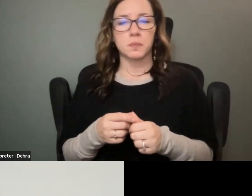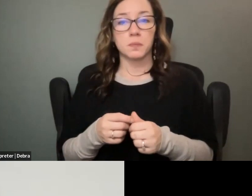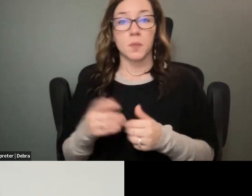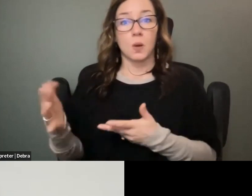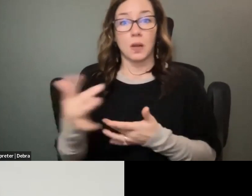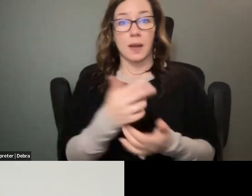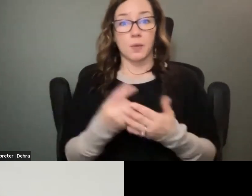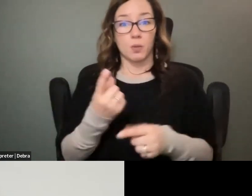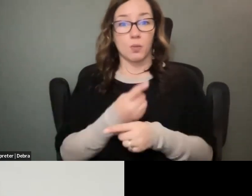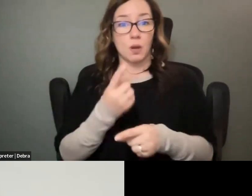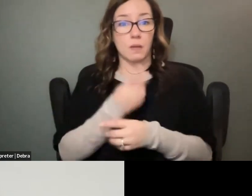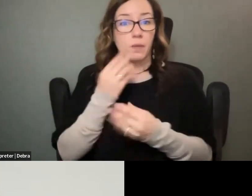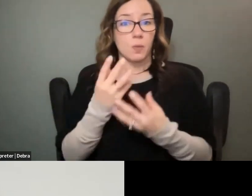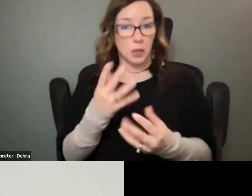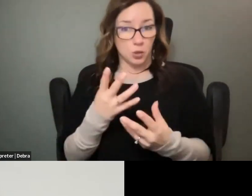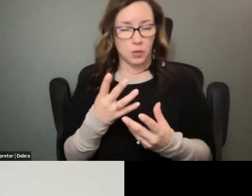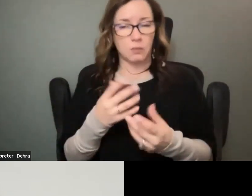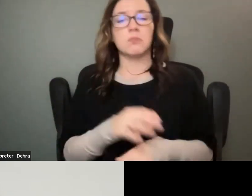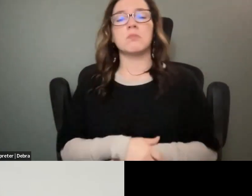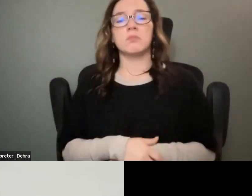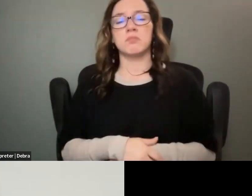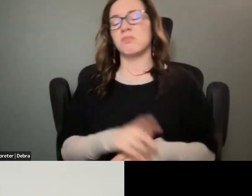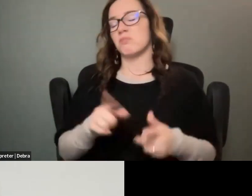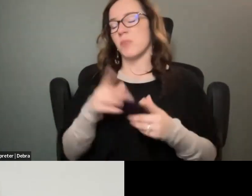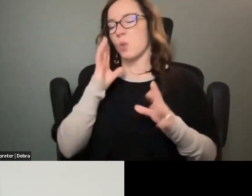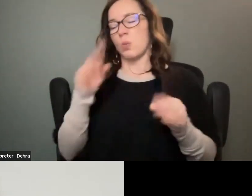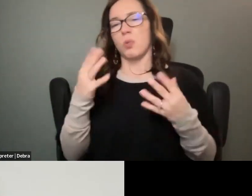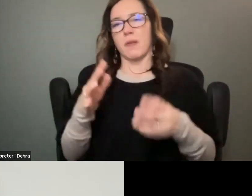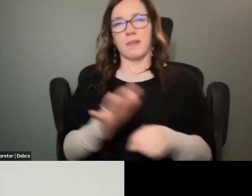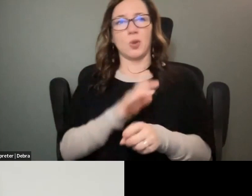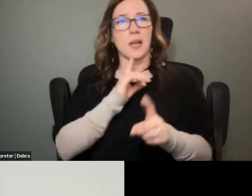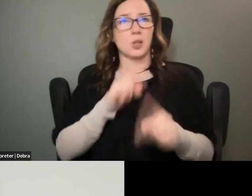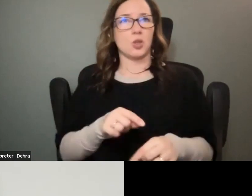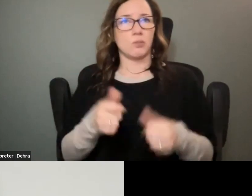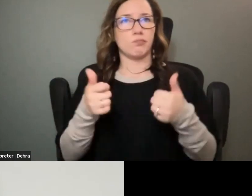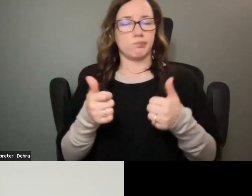information and then I can so that I can give you the full answer